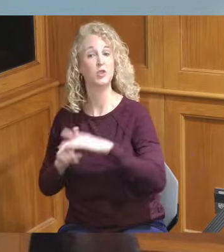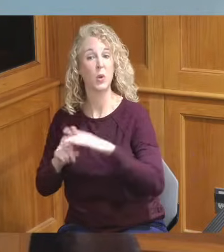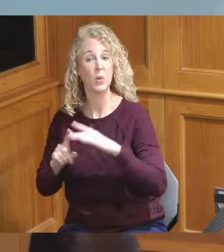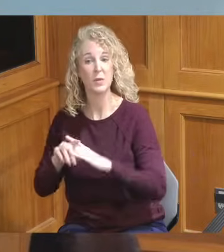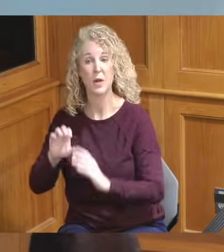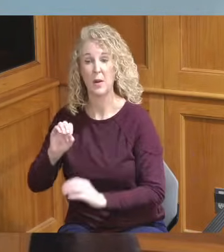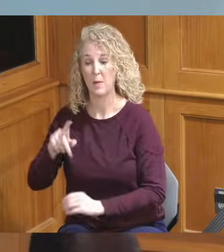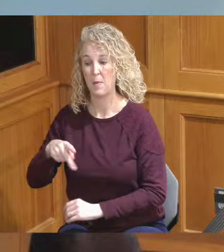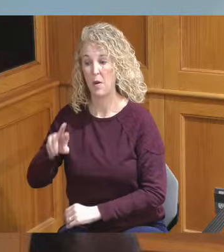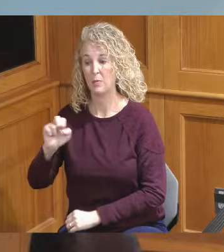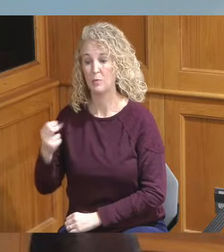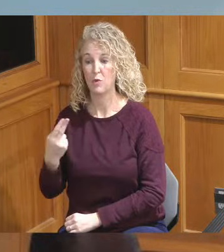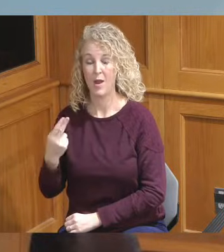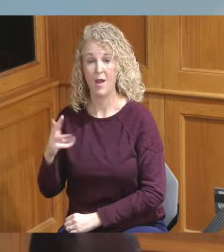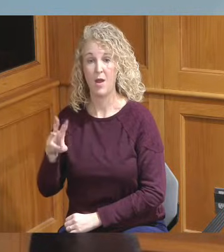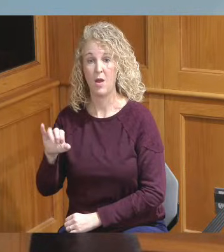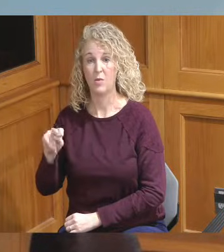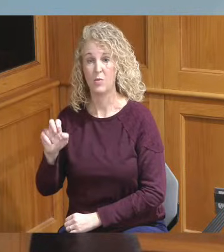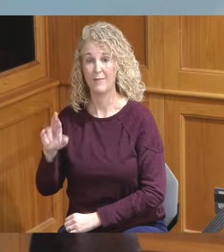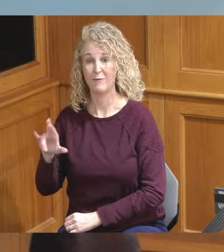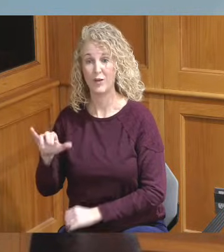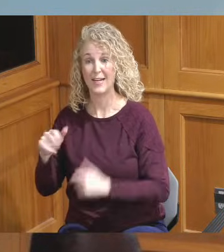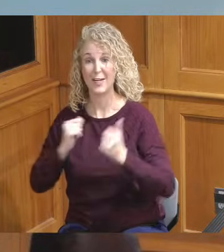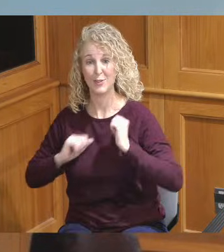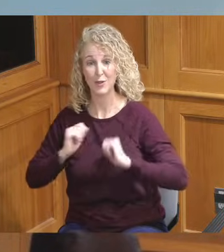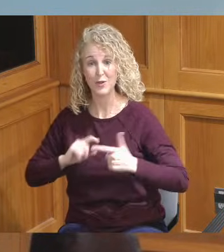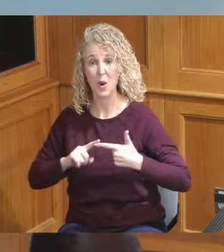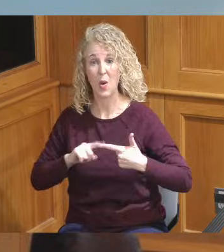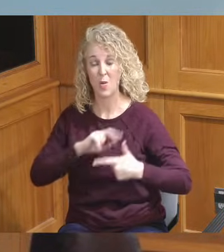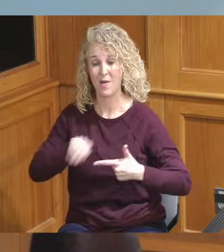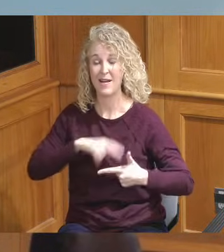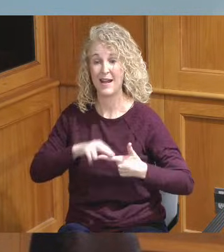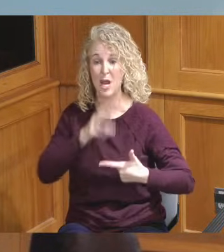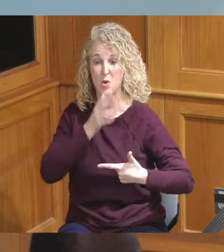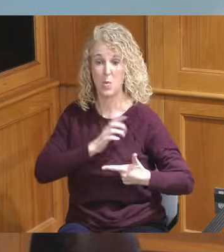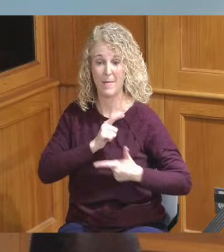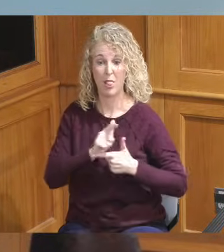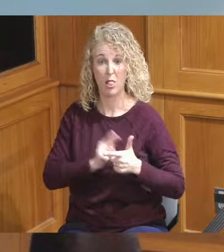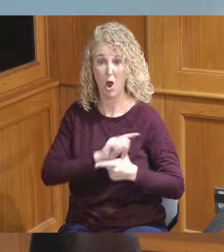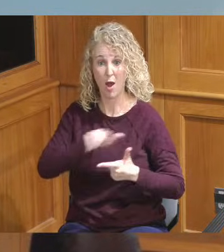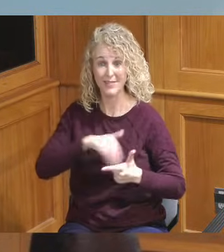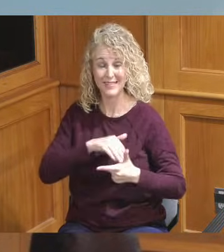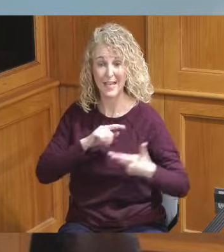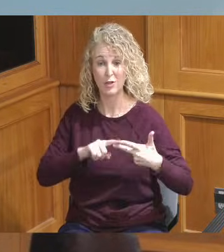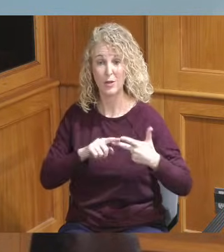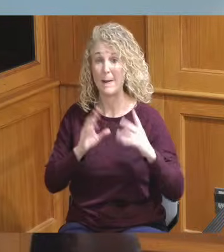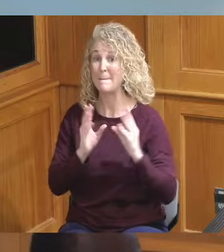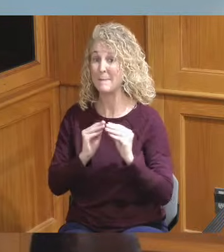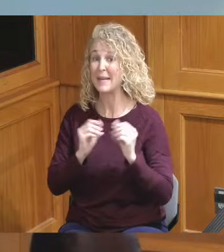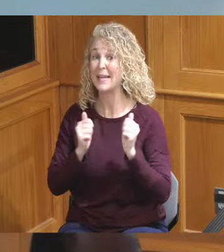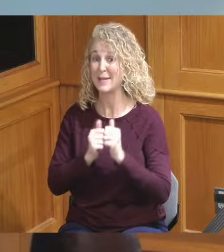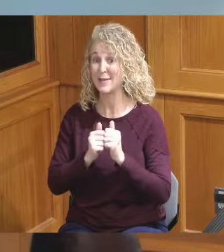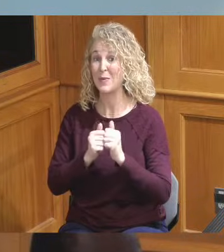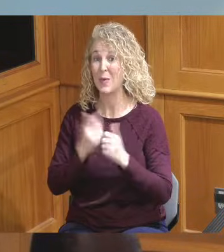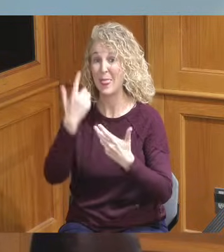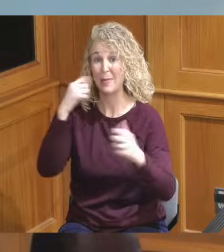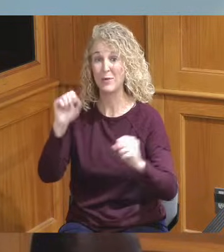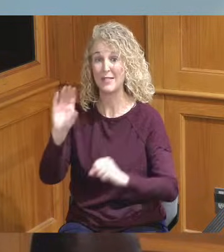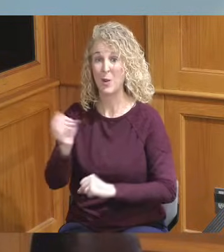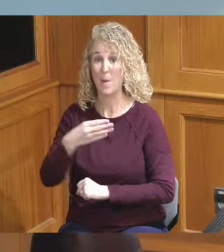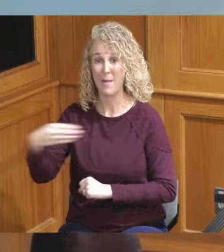Winfrey Show, honors from the National Women's Law Center, a meeting with President Barack Obama,